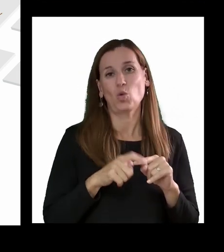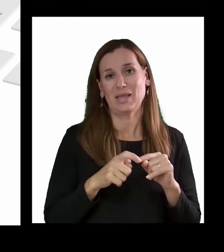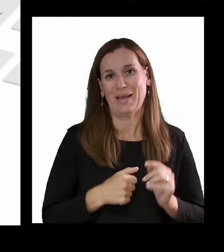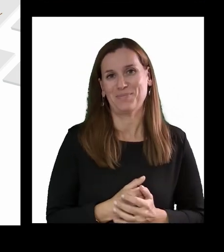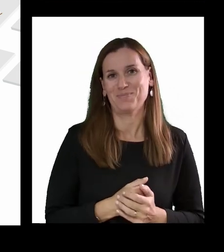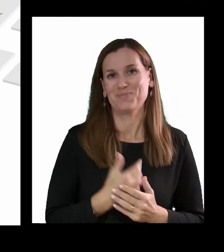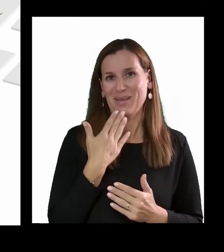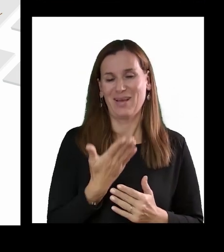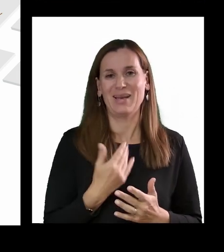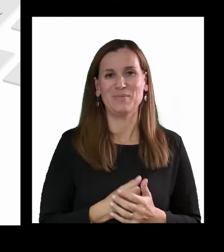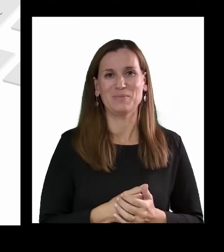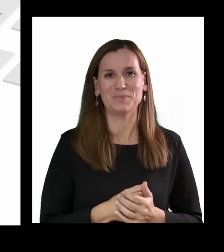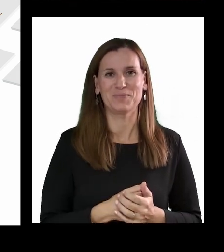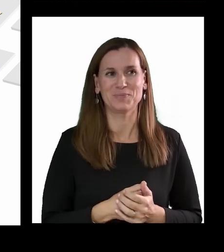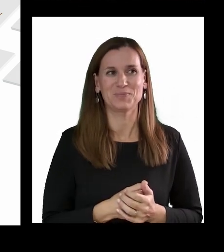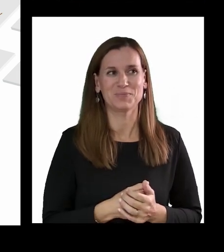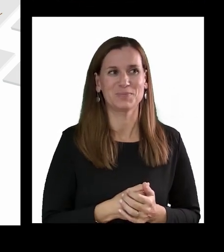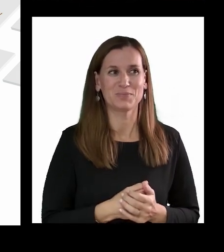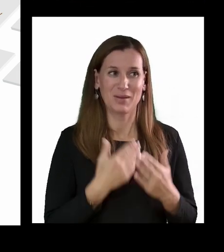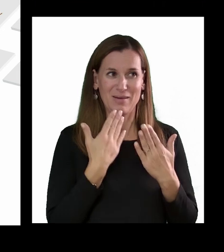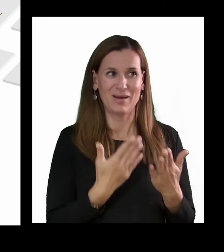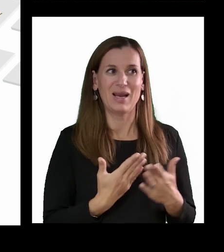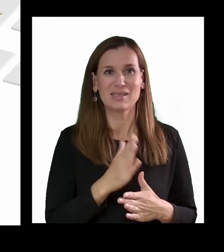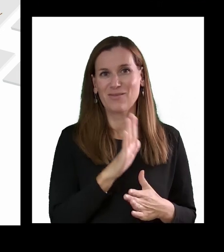Thank you, thank you. Thank you for your short presentation.